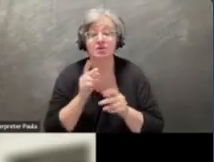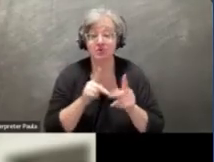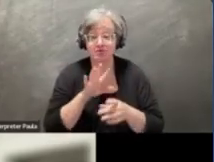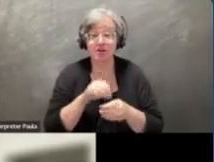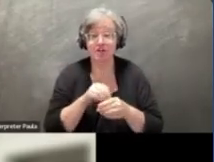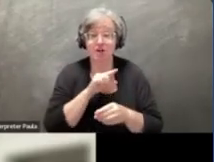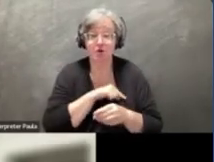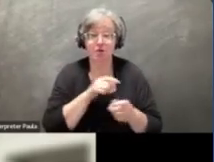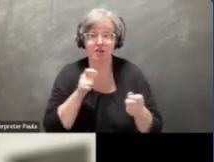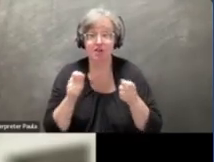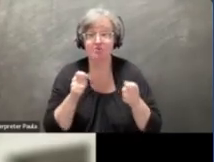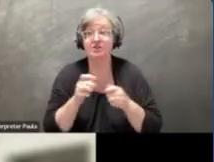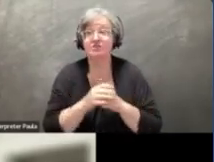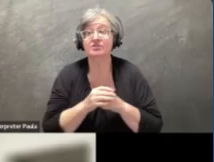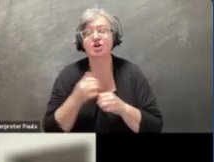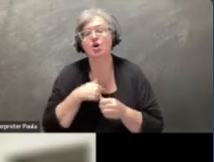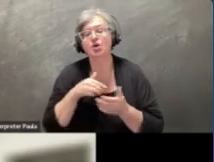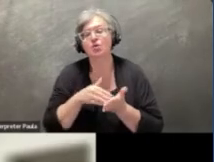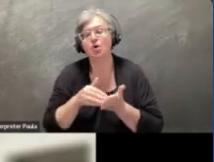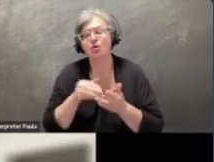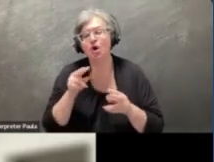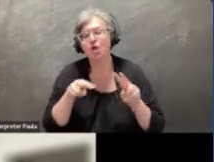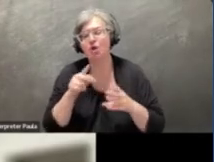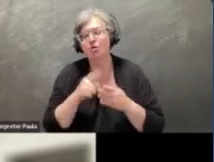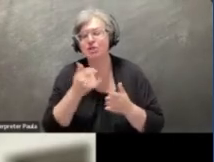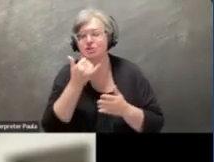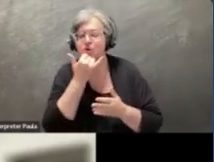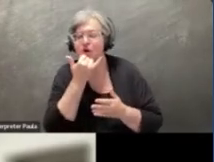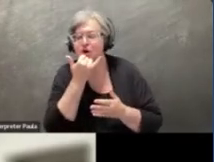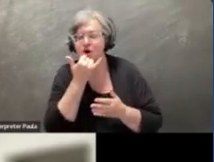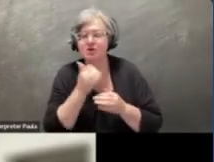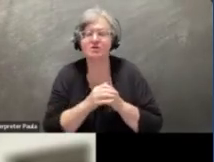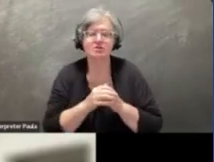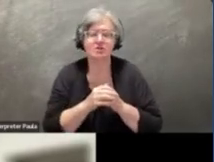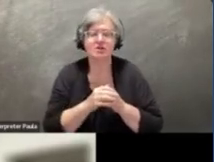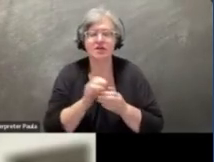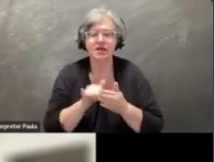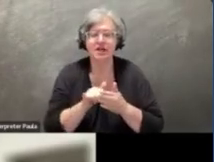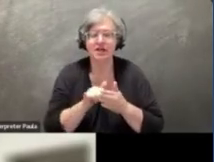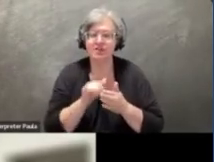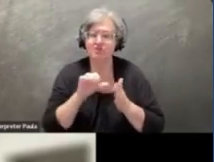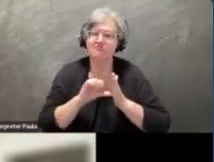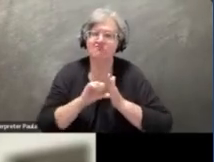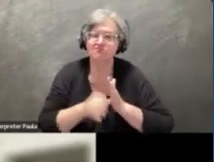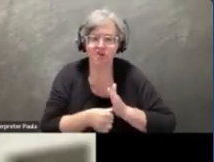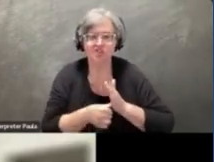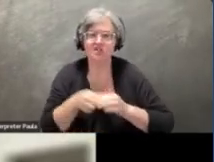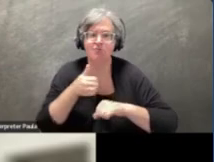management, we're often looking at what's wrong and they that tends to reinforce a blame culture. We're kind of in this gotcha mindset. You're not